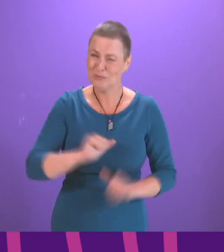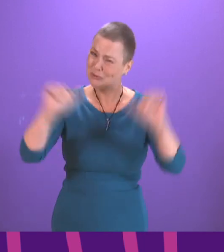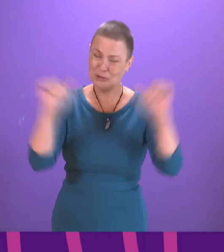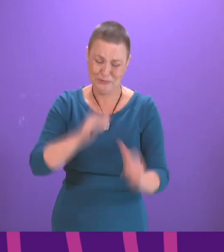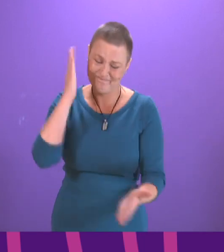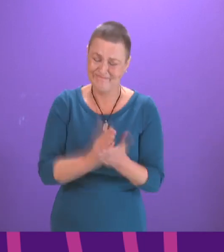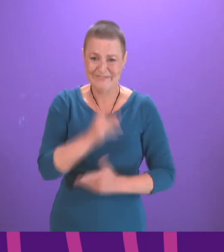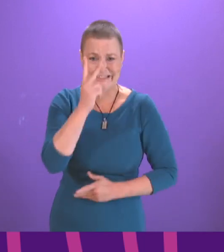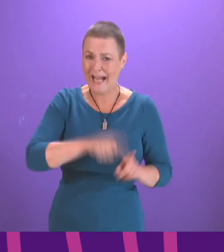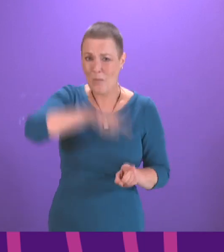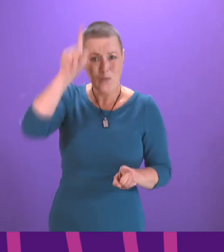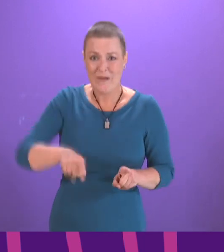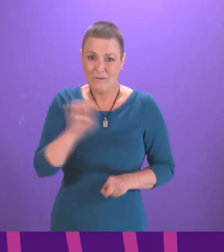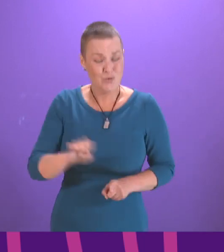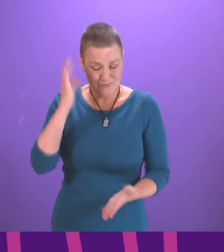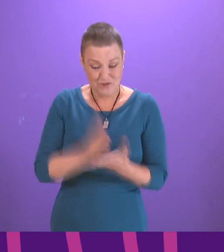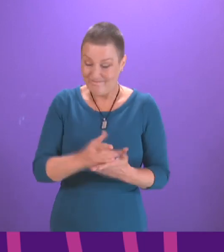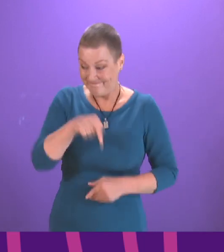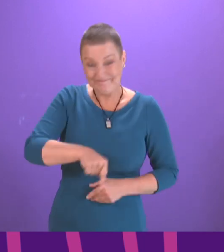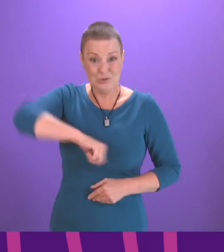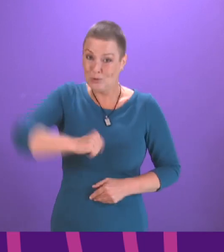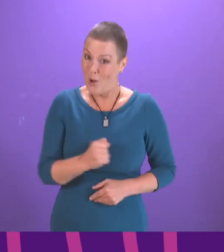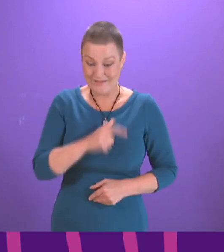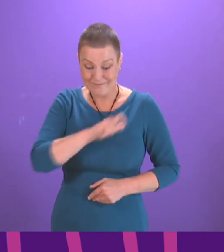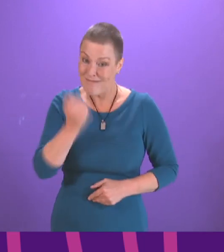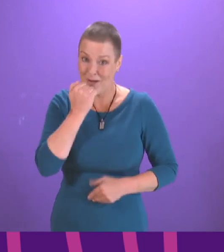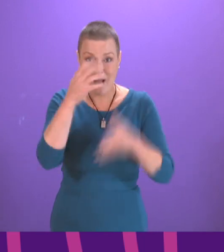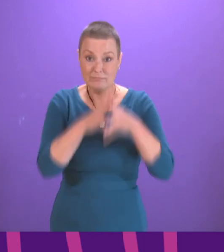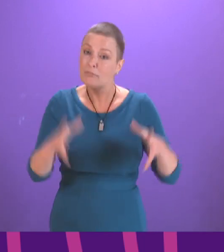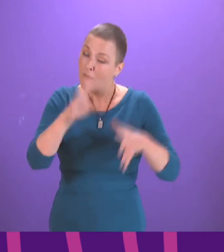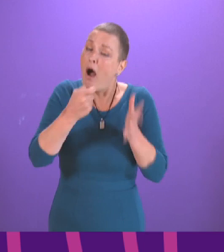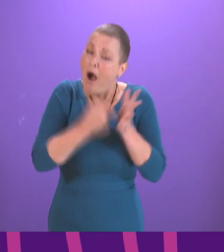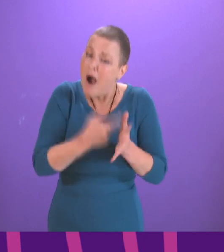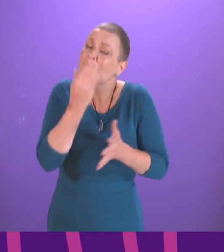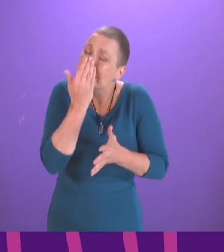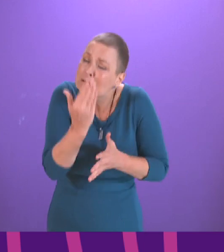of Covid. Cases here at home are still rising—albeit that the rate of growth appears to be slowing—and